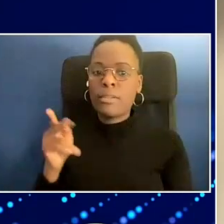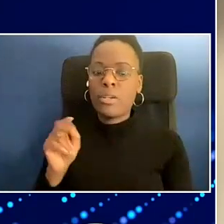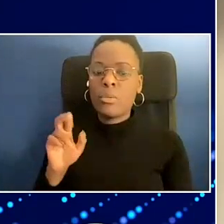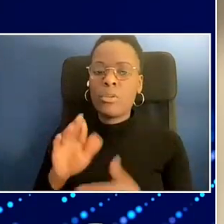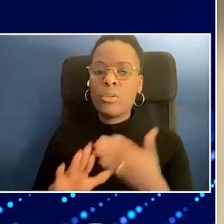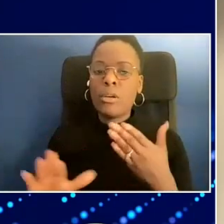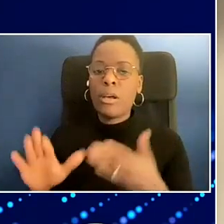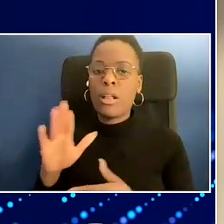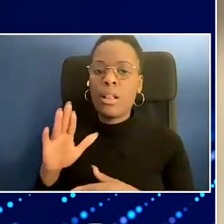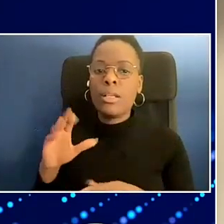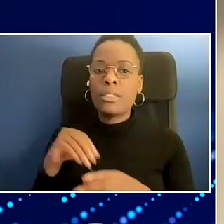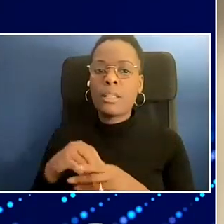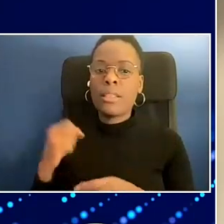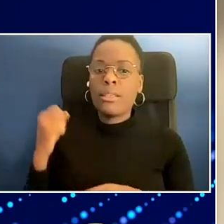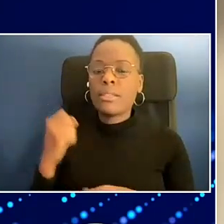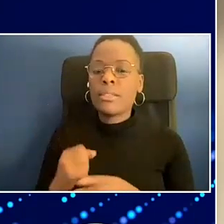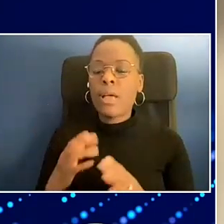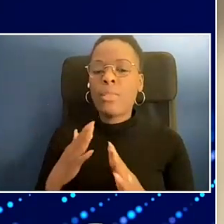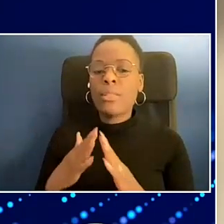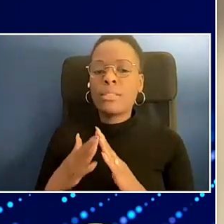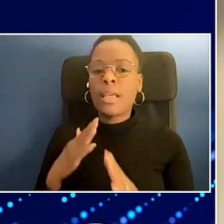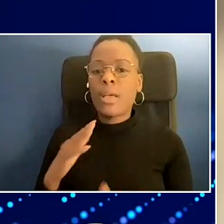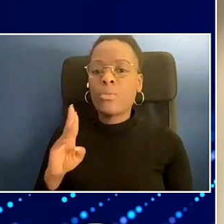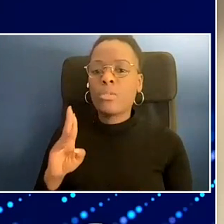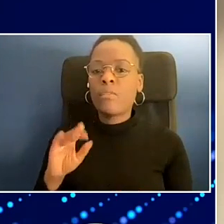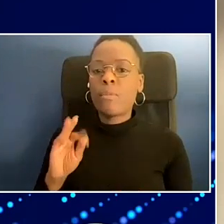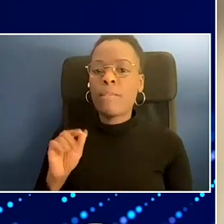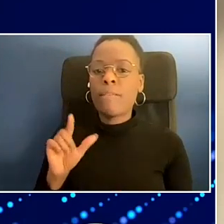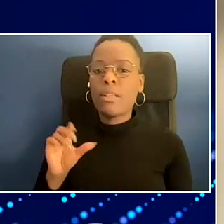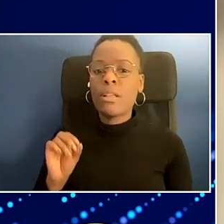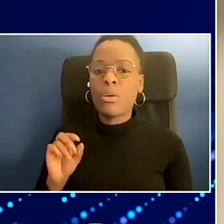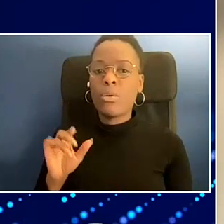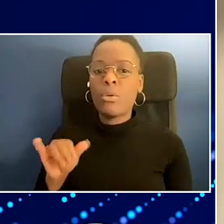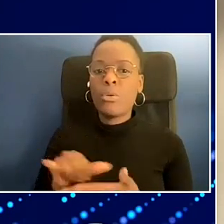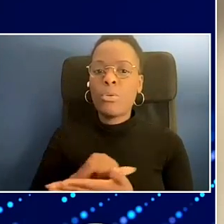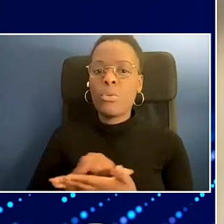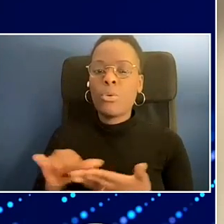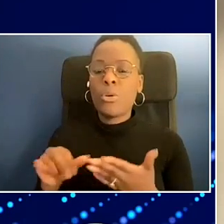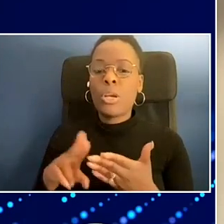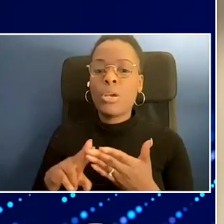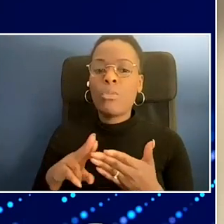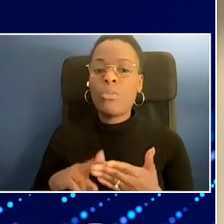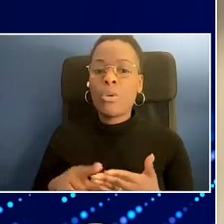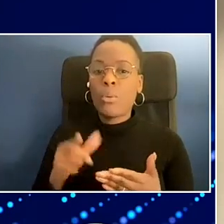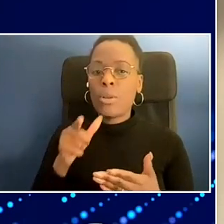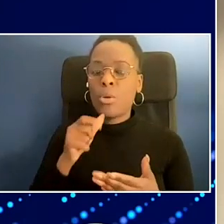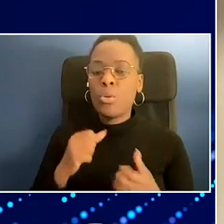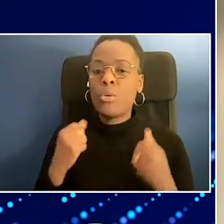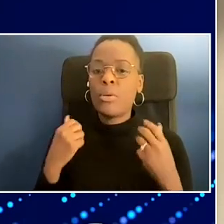New York. Our enrollment is a significant number of Pell recipients students, both